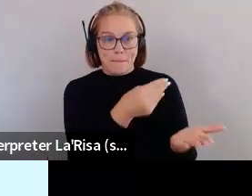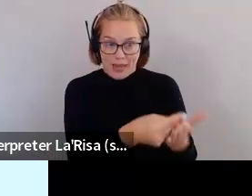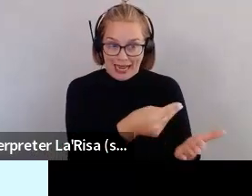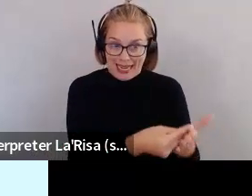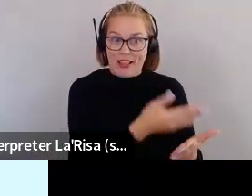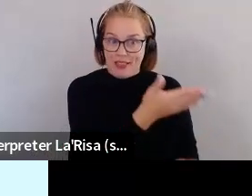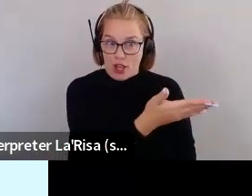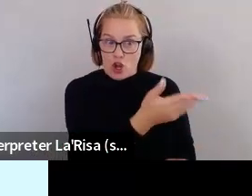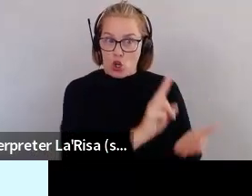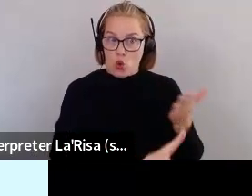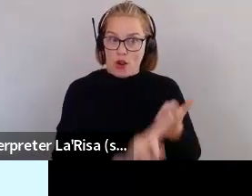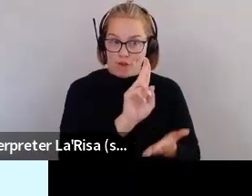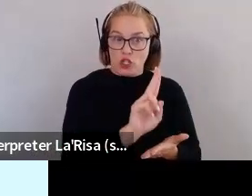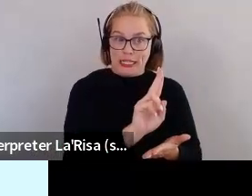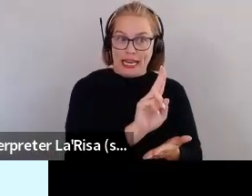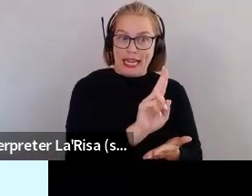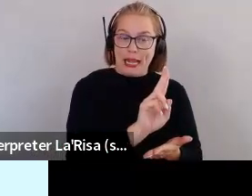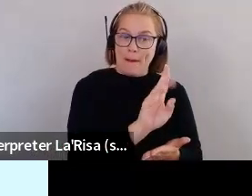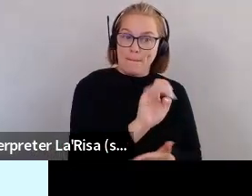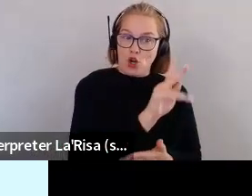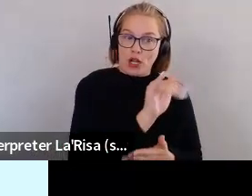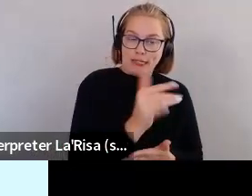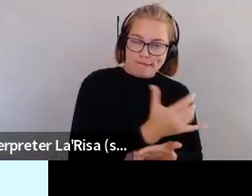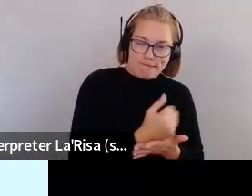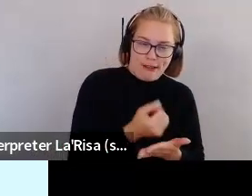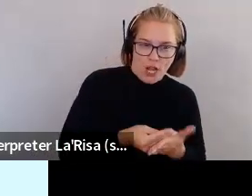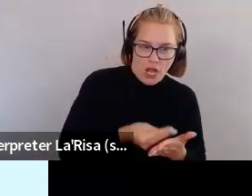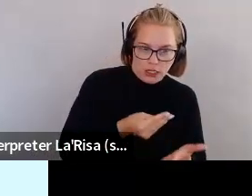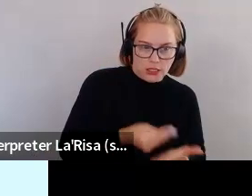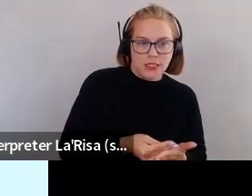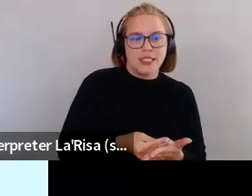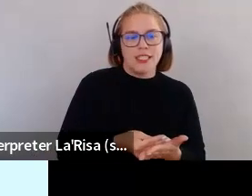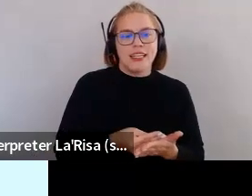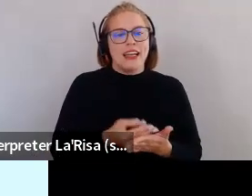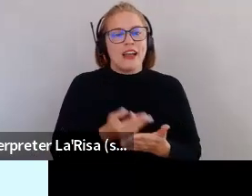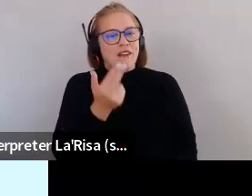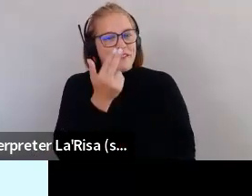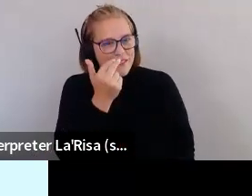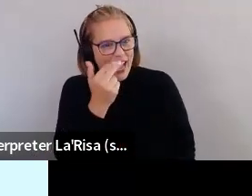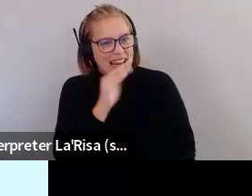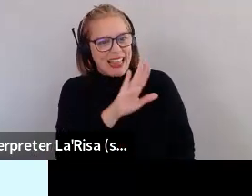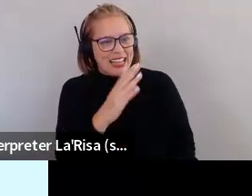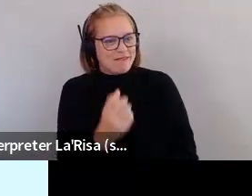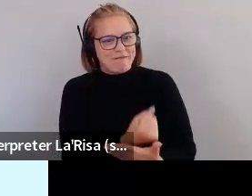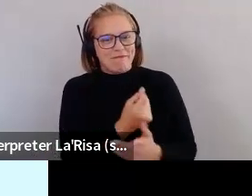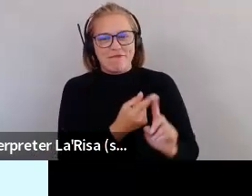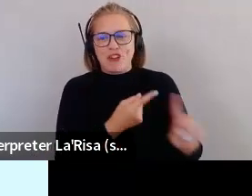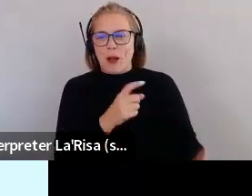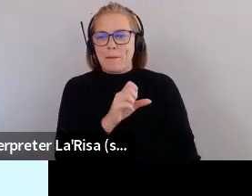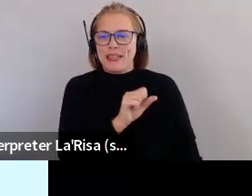In 1972, Ed started the center of independent living with some federal money, some money from the University of Berkeley and 10% of the